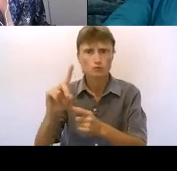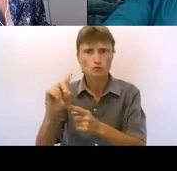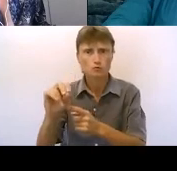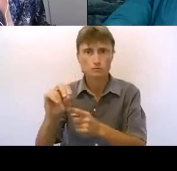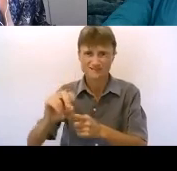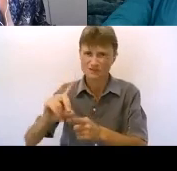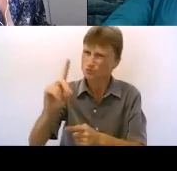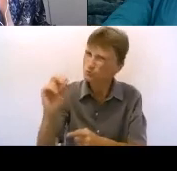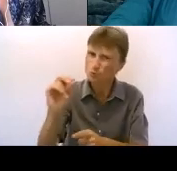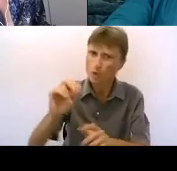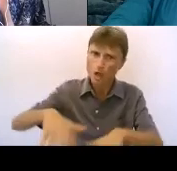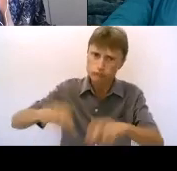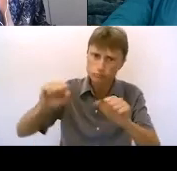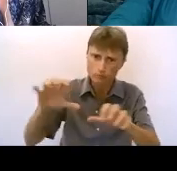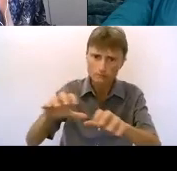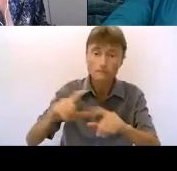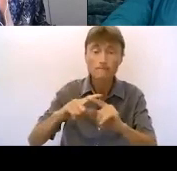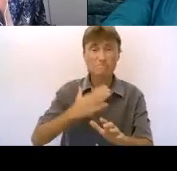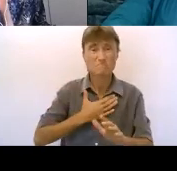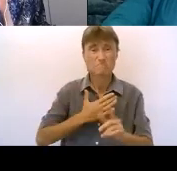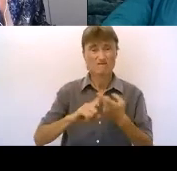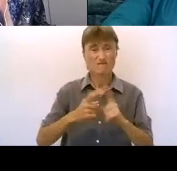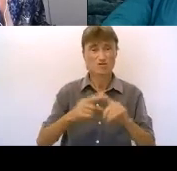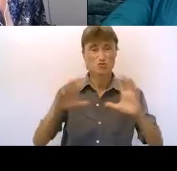been able to, a friend of mine started a group called, “Let's talk about racism,” where